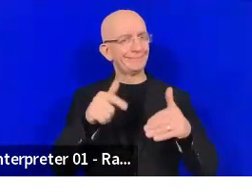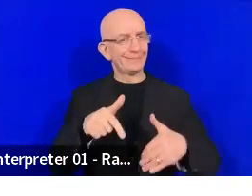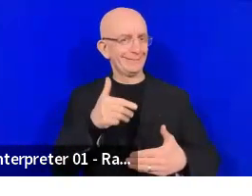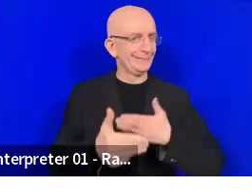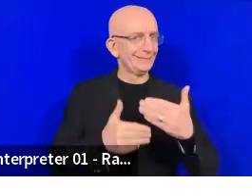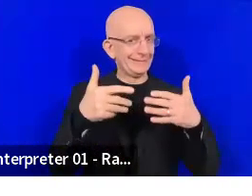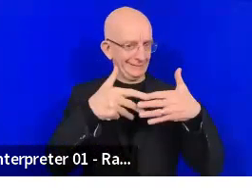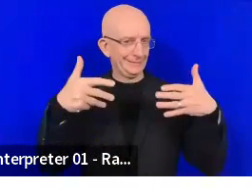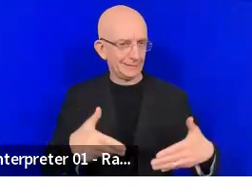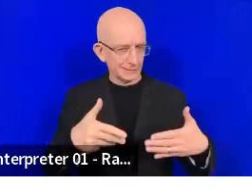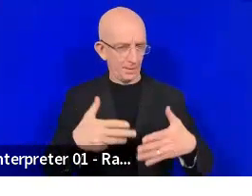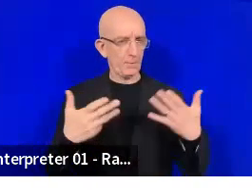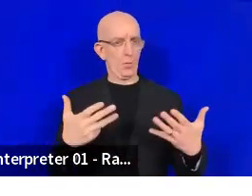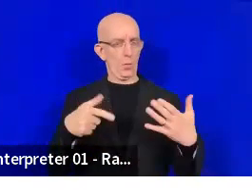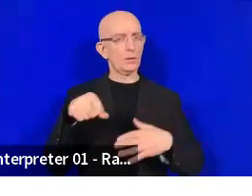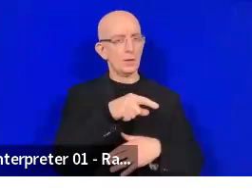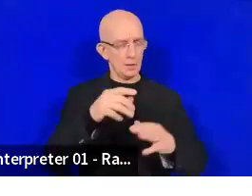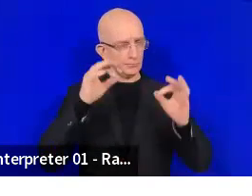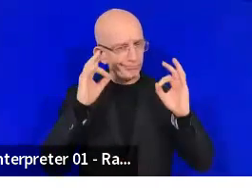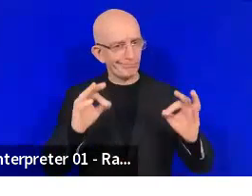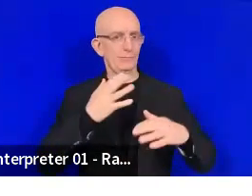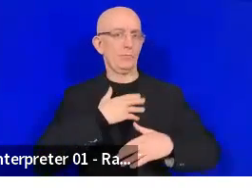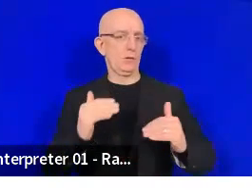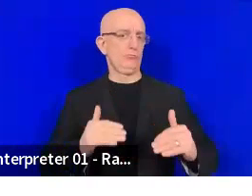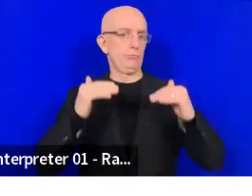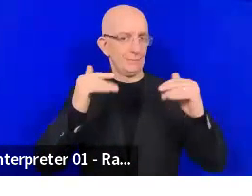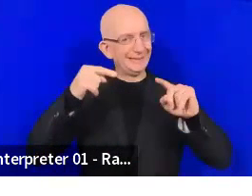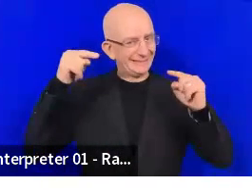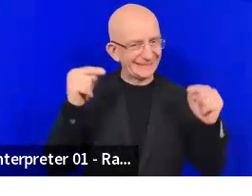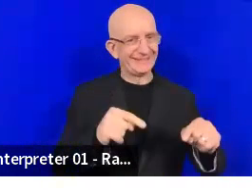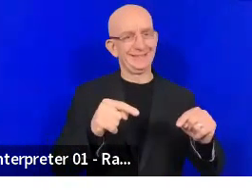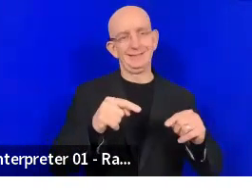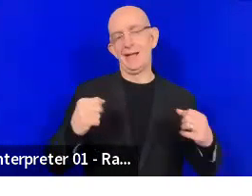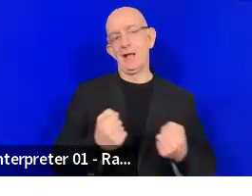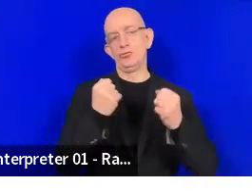Agenda. If he cans slide, please.